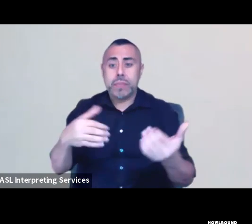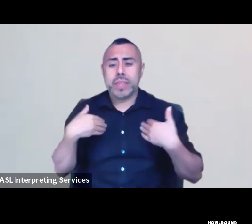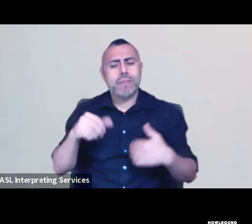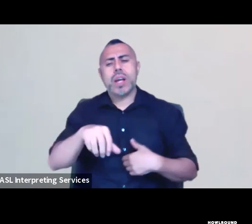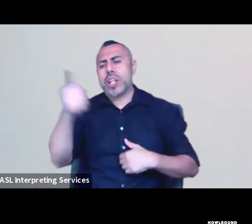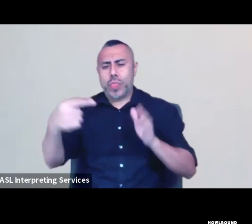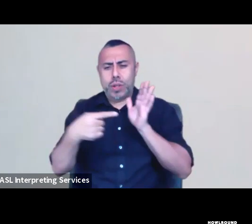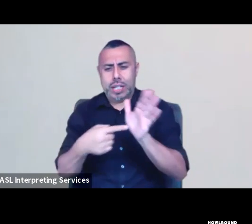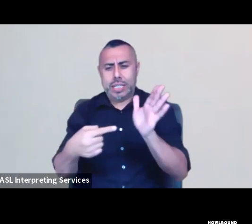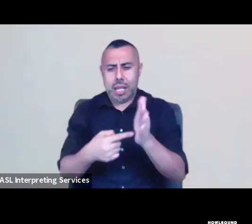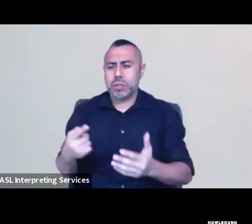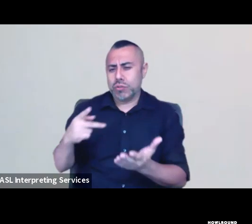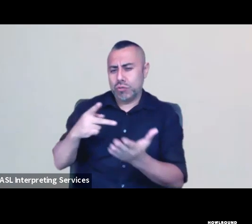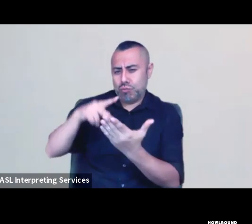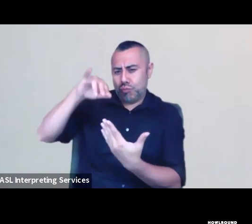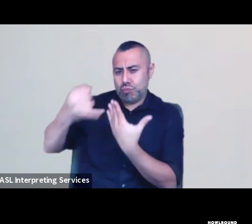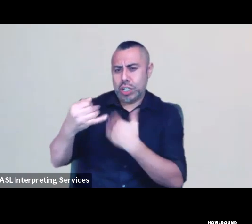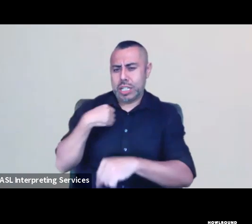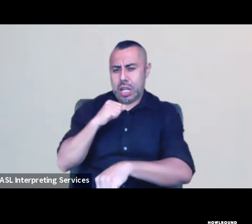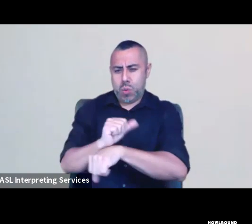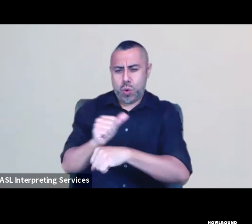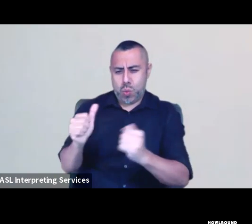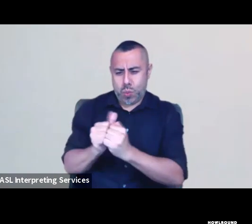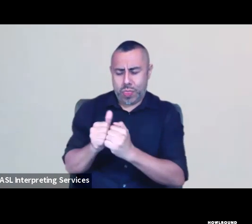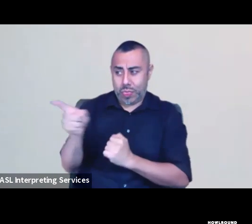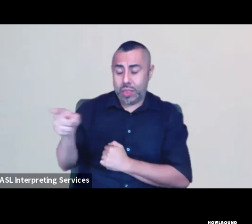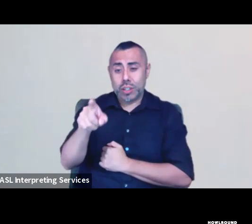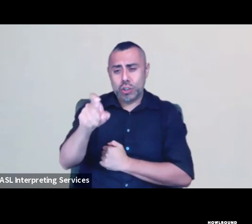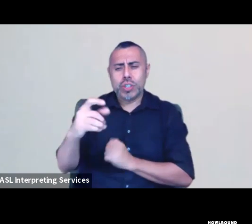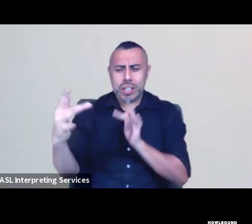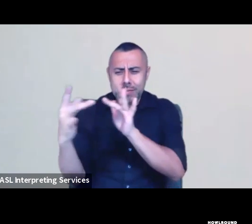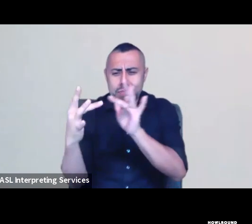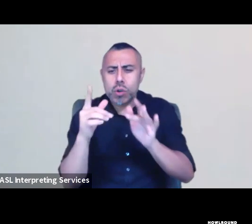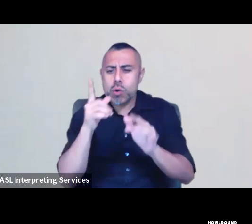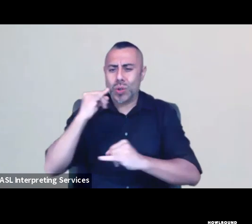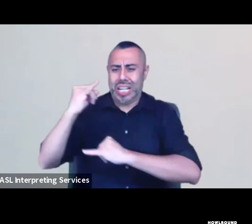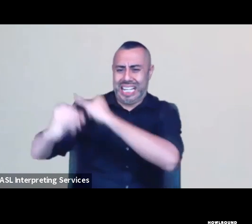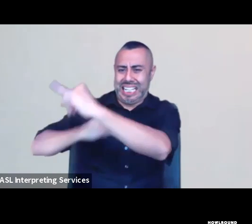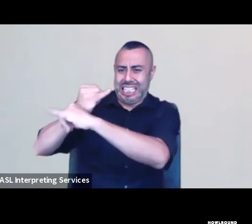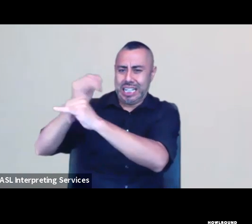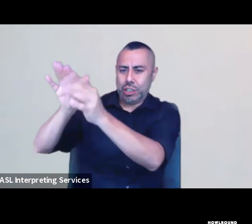you should talk to people who do international development. I did a project called Shakespeare Iraq